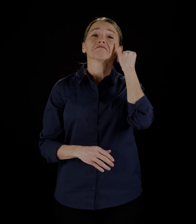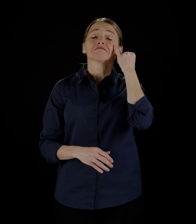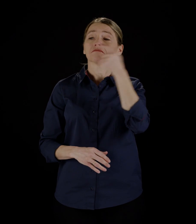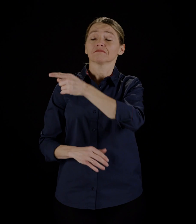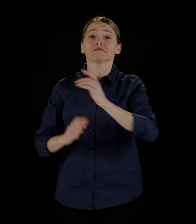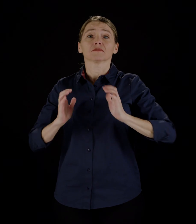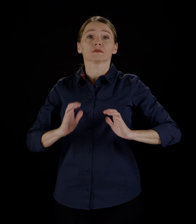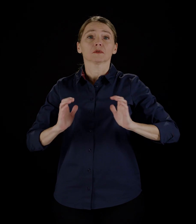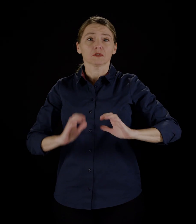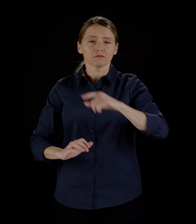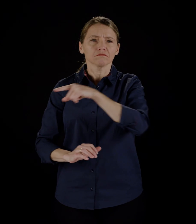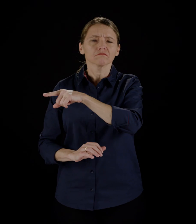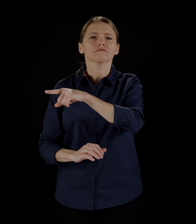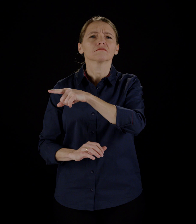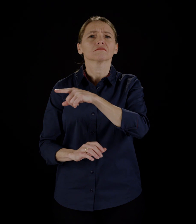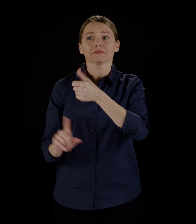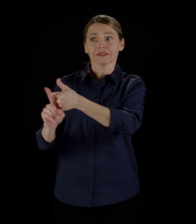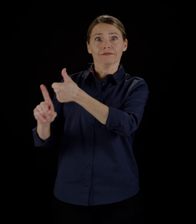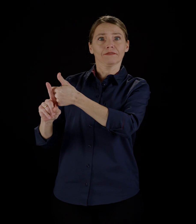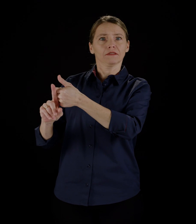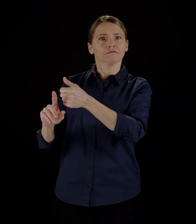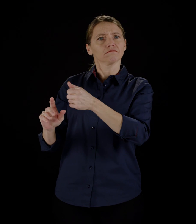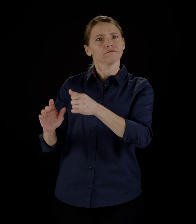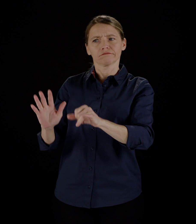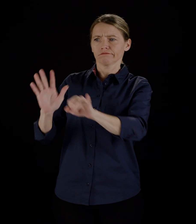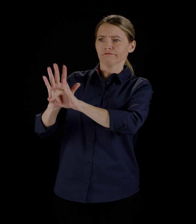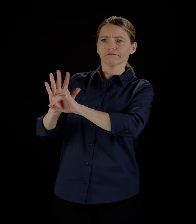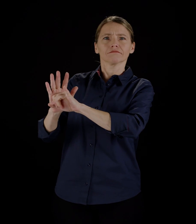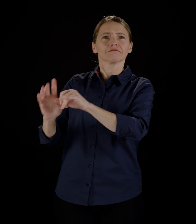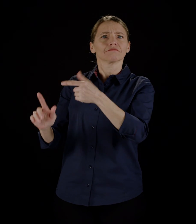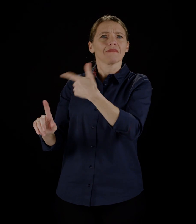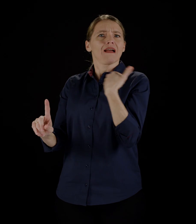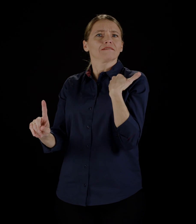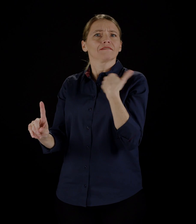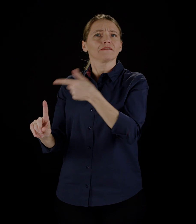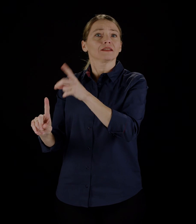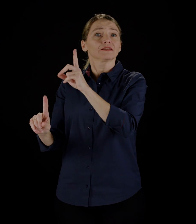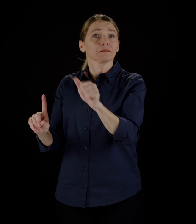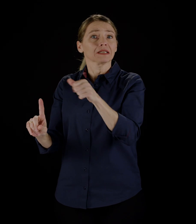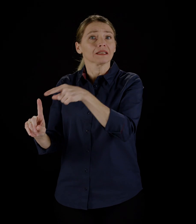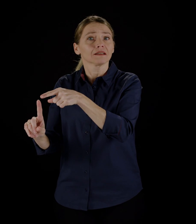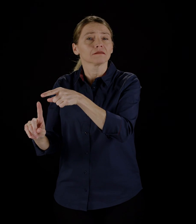If a customer self-identifies as a person with a disability, the service provider must